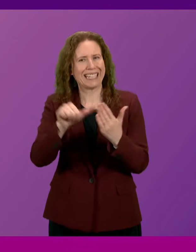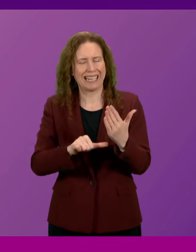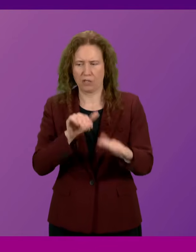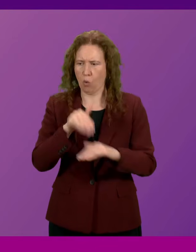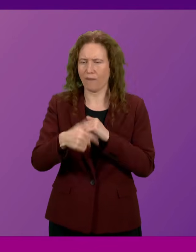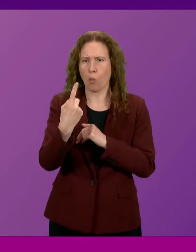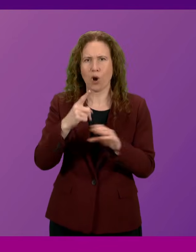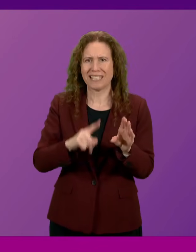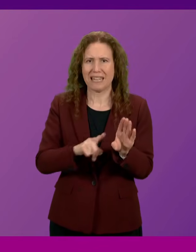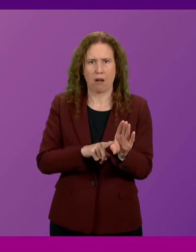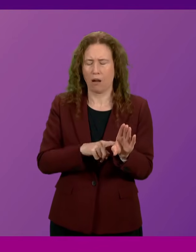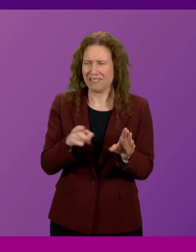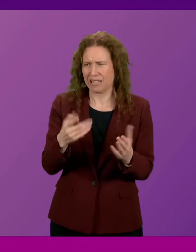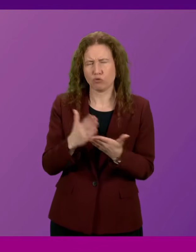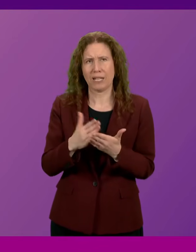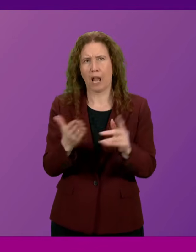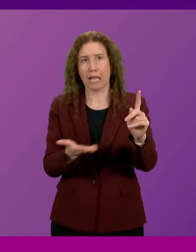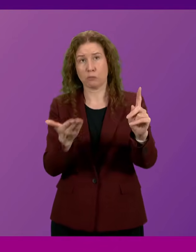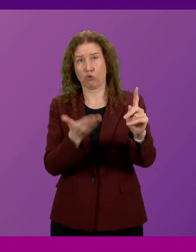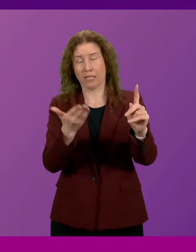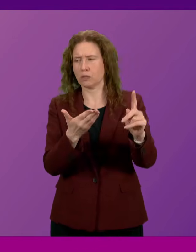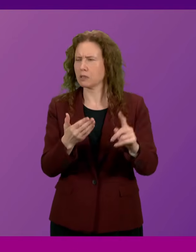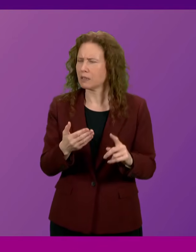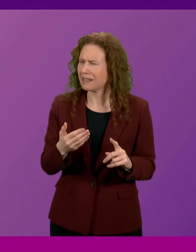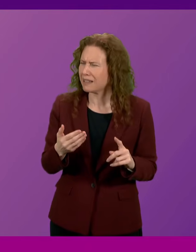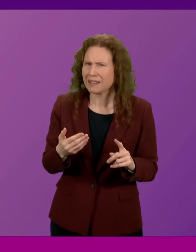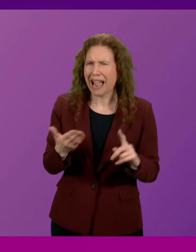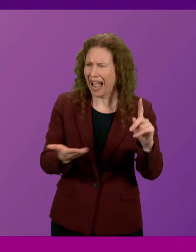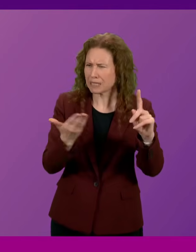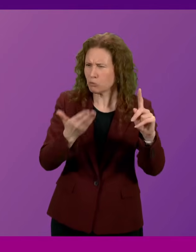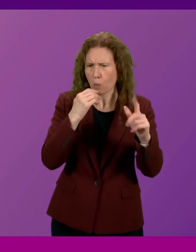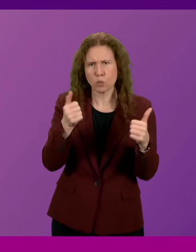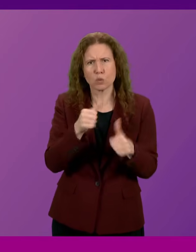just an aspiration. Aspiration will not solve the escalating staffing crisis,